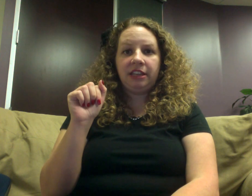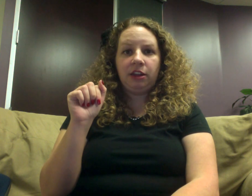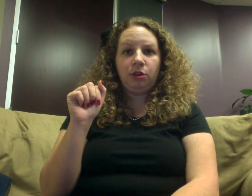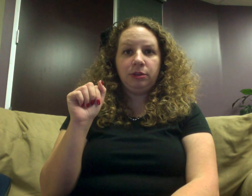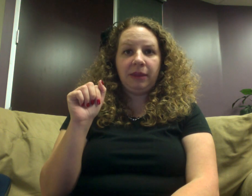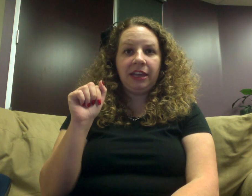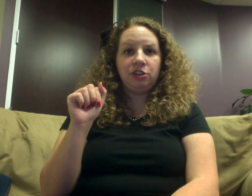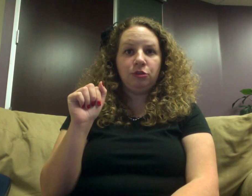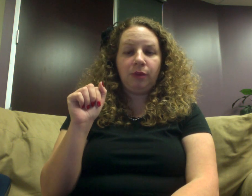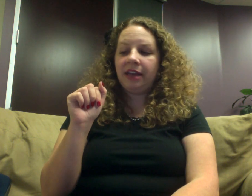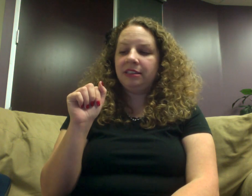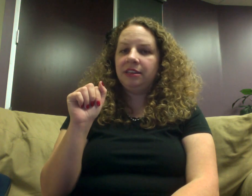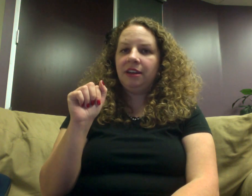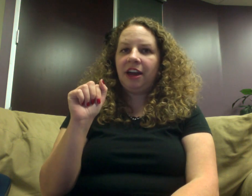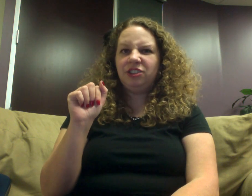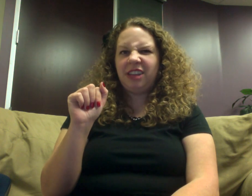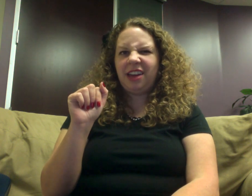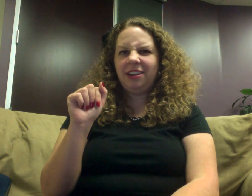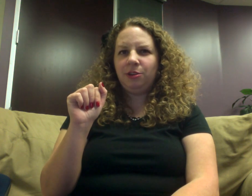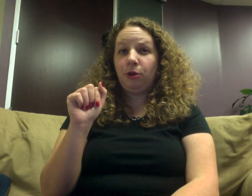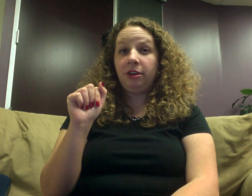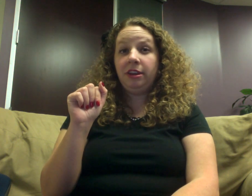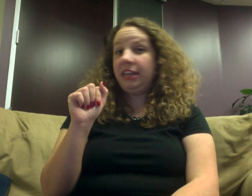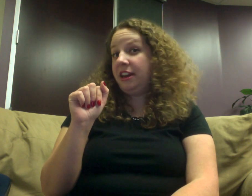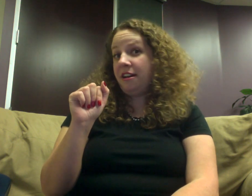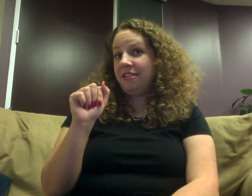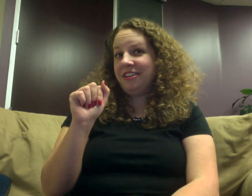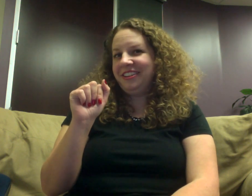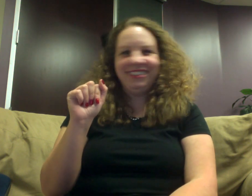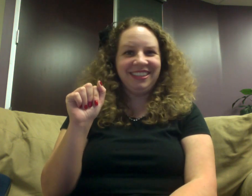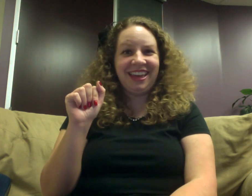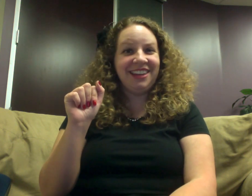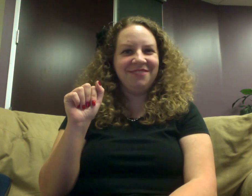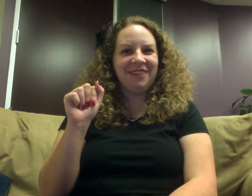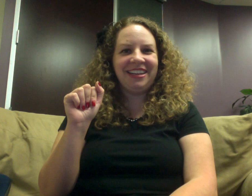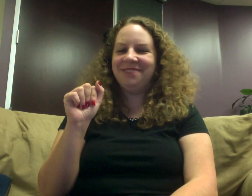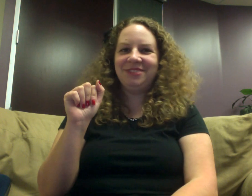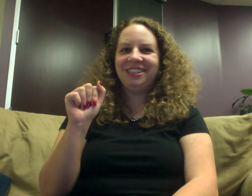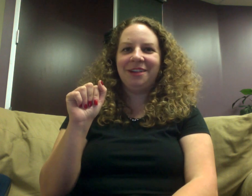and I close my hand to rest, I just added Courtneya to the end of my name which is not